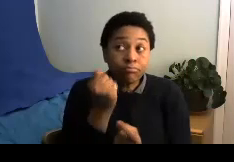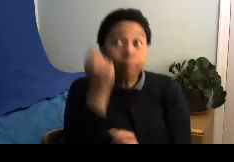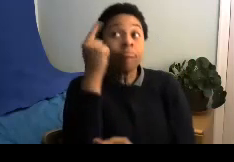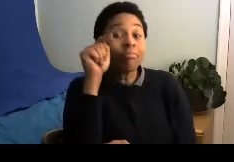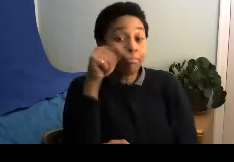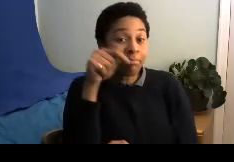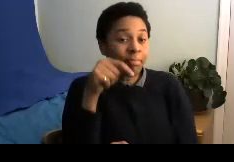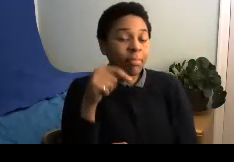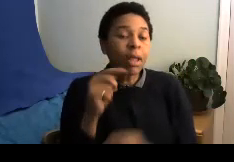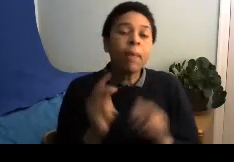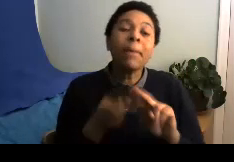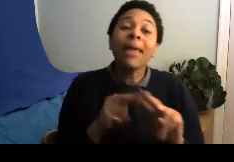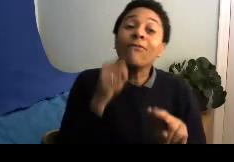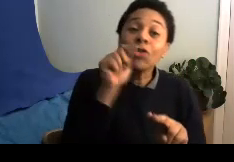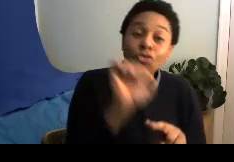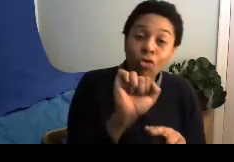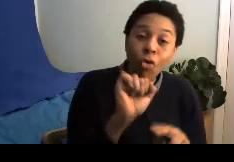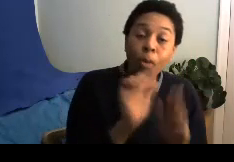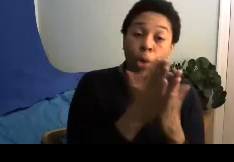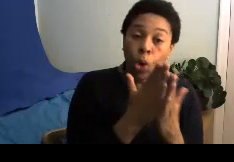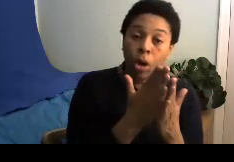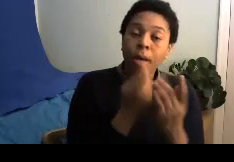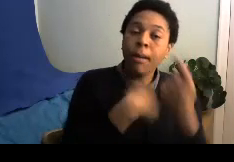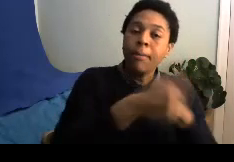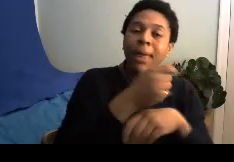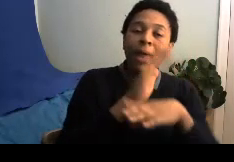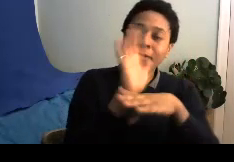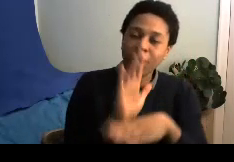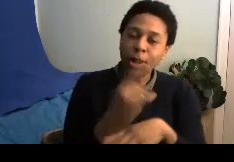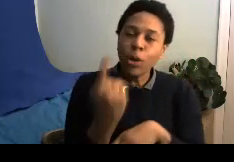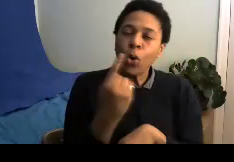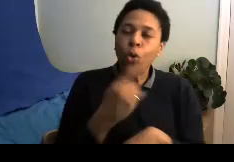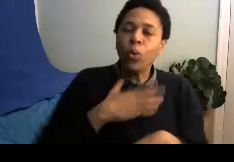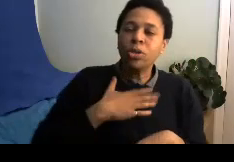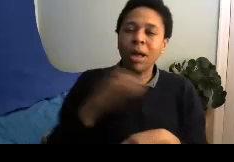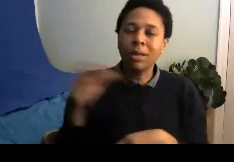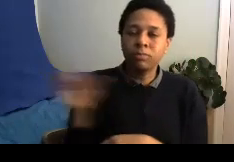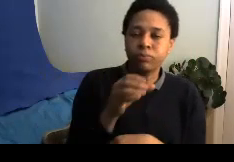in the leading roles, you know, if there was no budget to this, you know, it's...